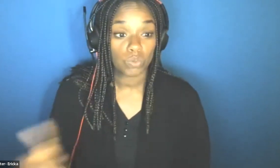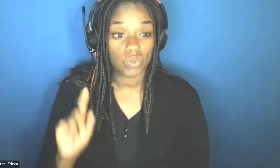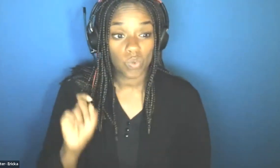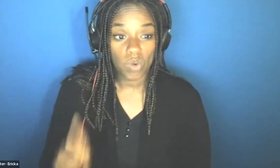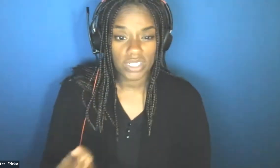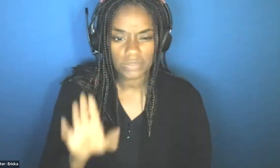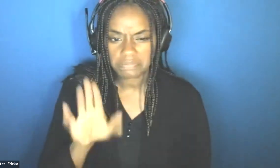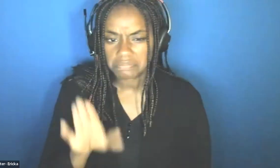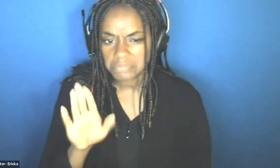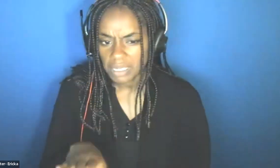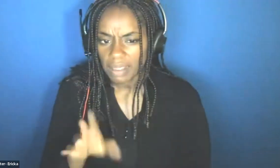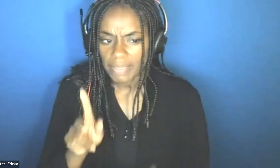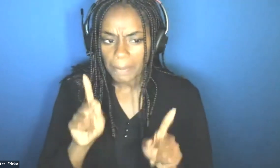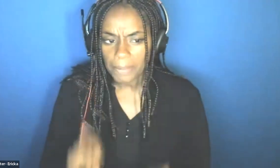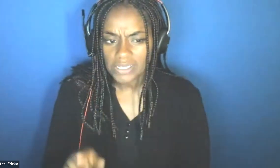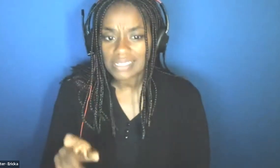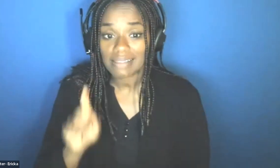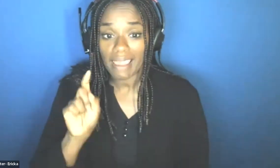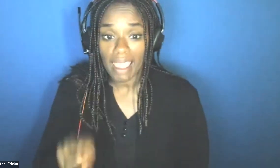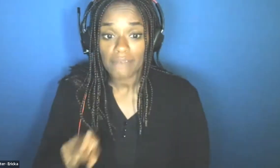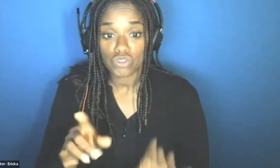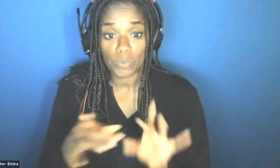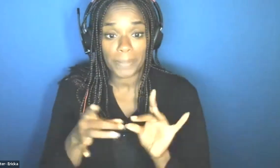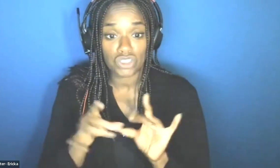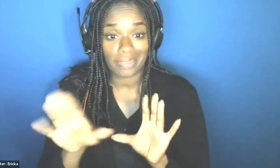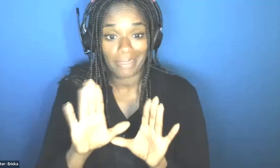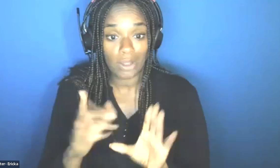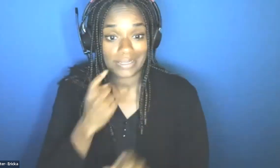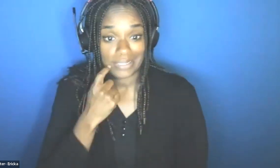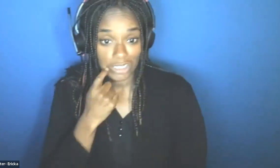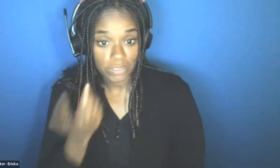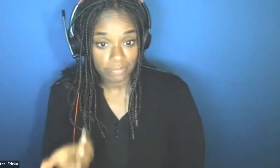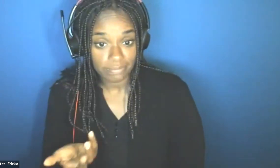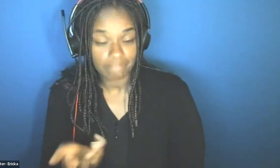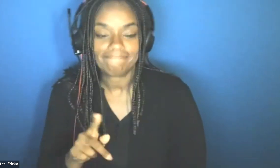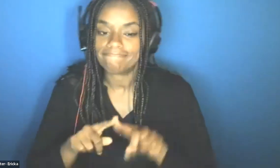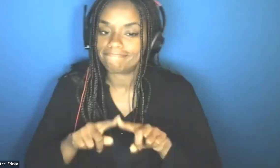Often in this first stage of employment, if someone has experienced substance abuse disorder or has experienced alcohol addiction, they may have gaps in their work history. So the question often comes up: